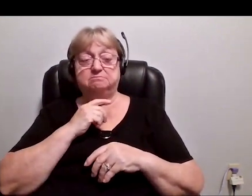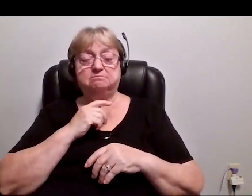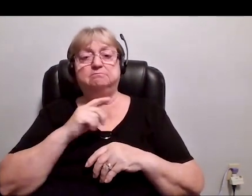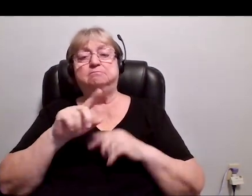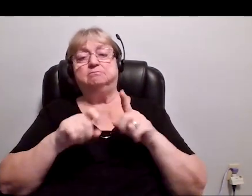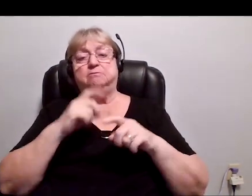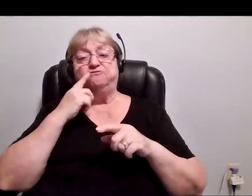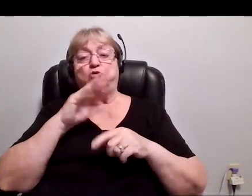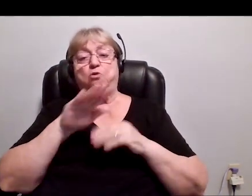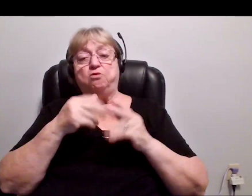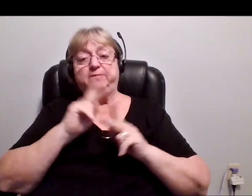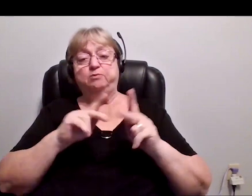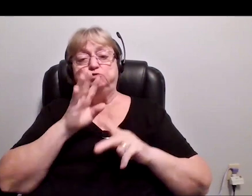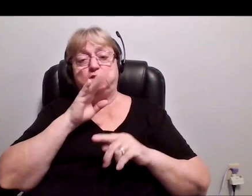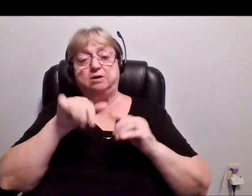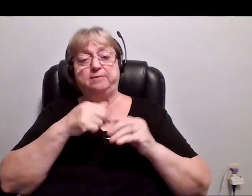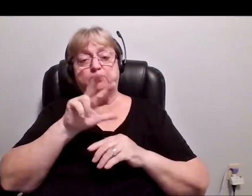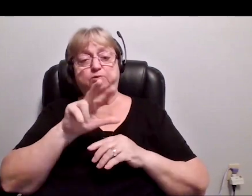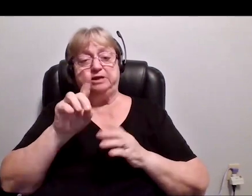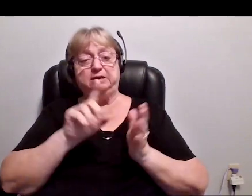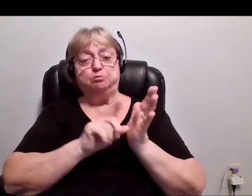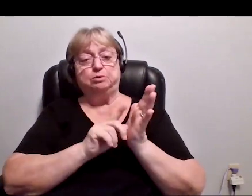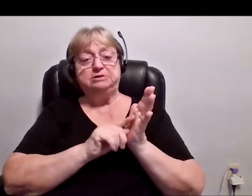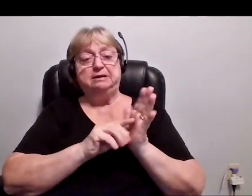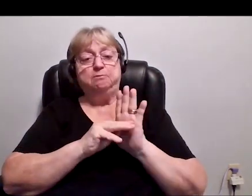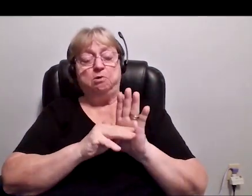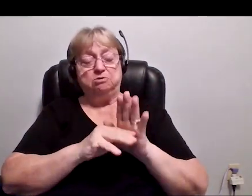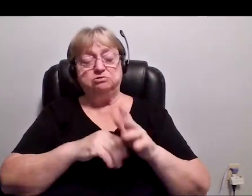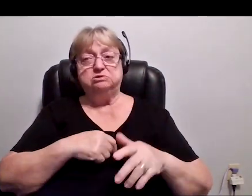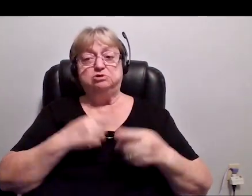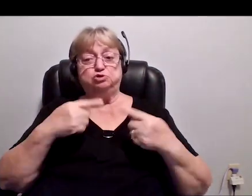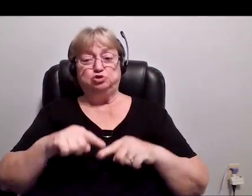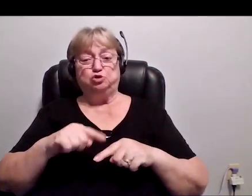about 3D printing models. During the pandemic, I heard those are difficult to clean